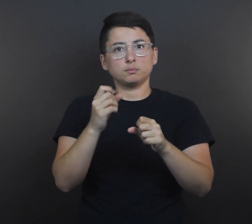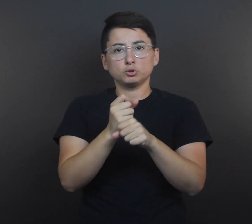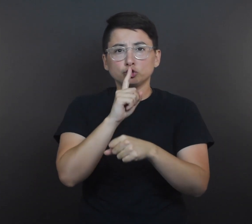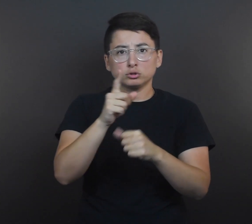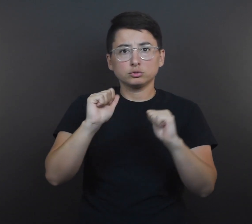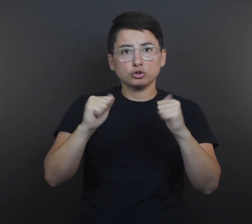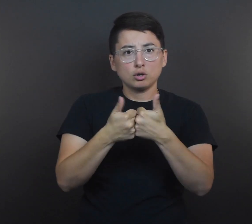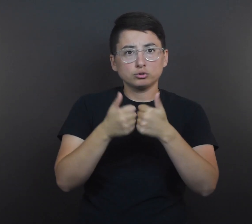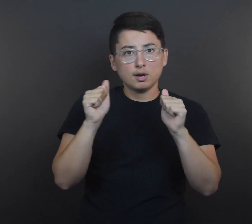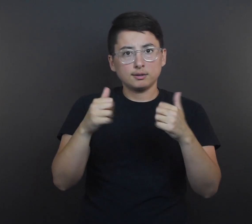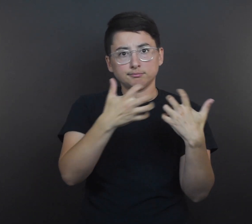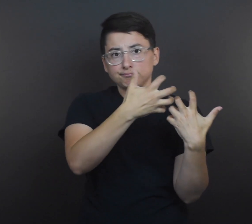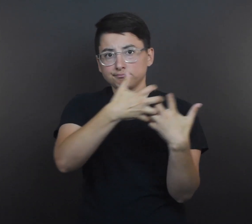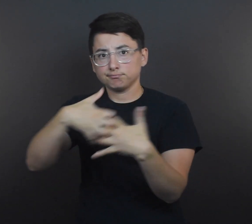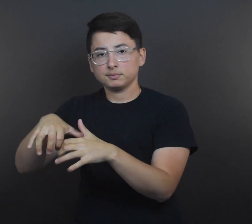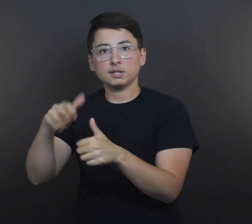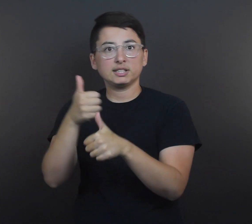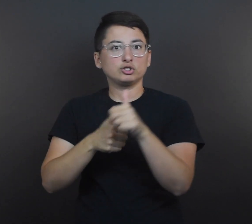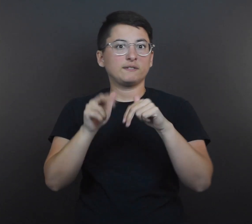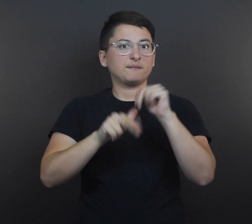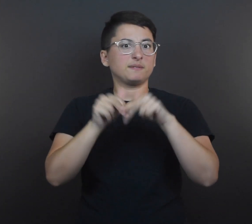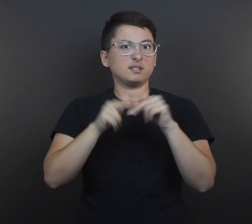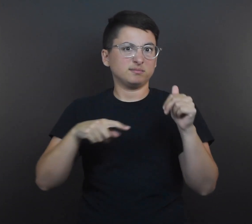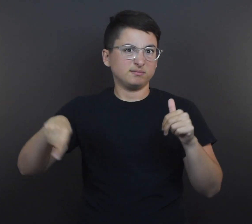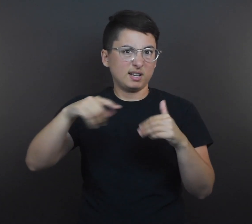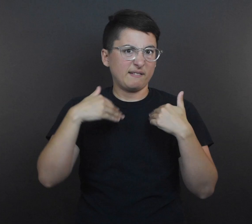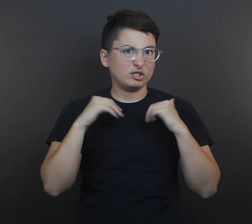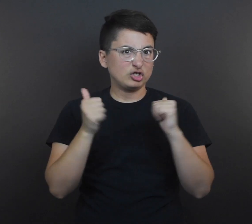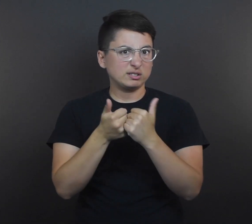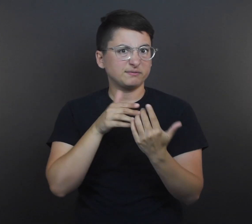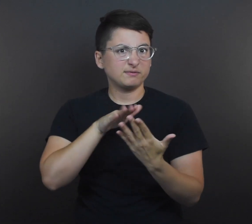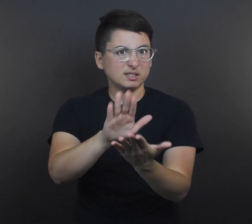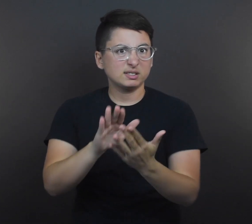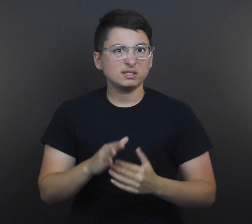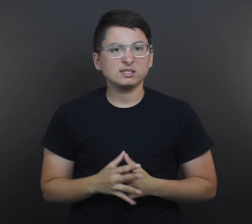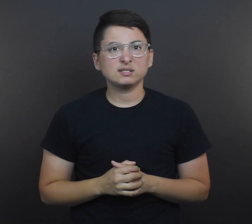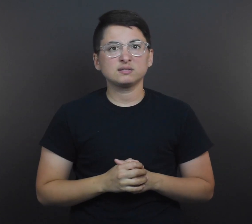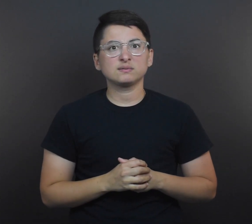These were important questions and logistical challenges that each facility had to face.”